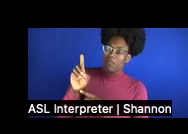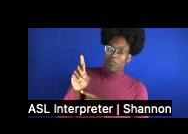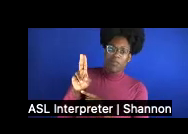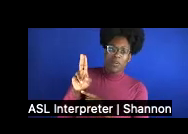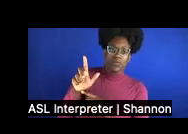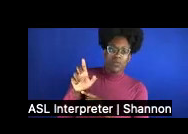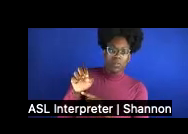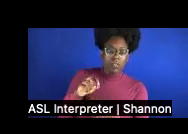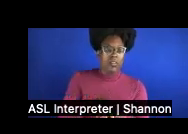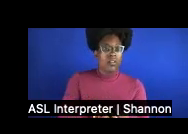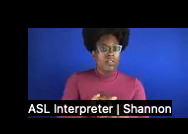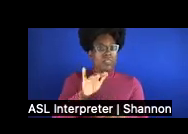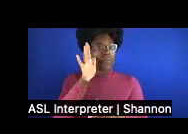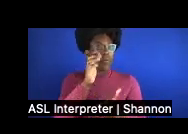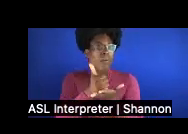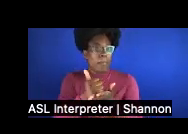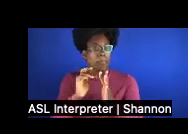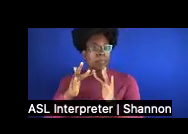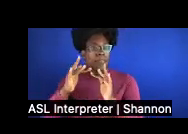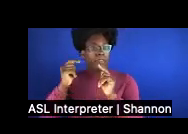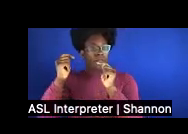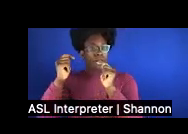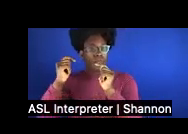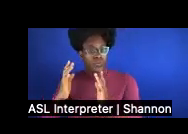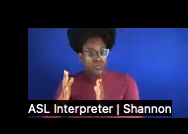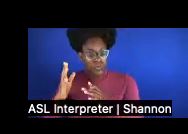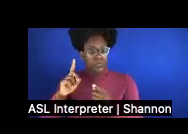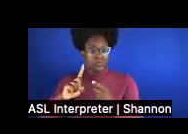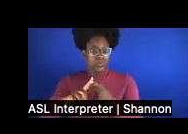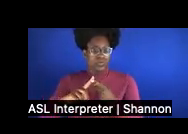having and in what module we're seeing them. [Maura, presenter] Can I just say before we